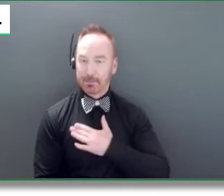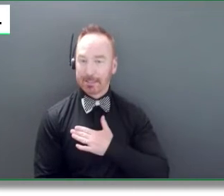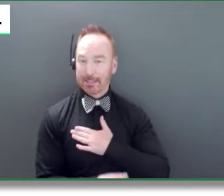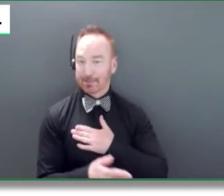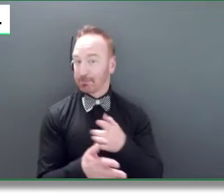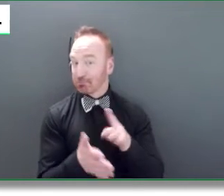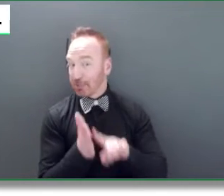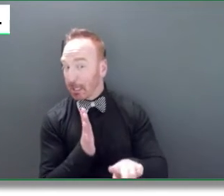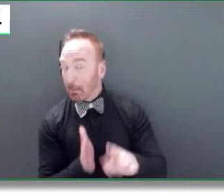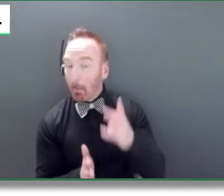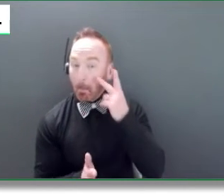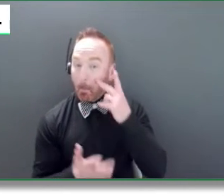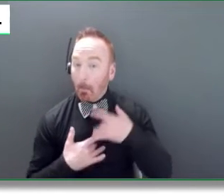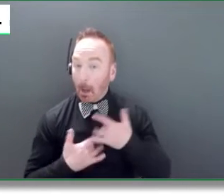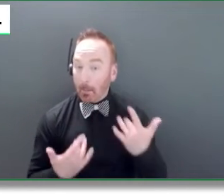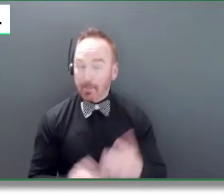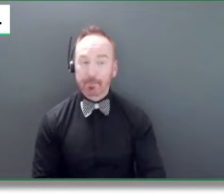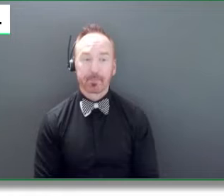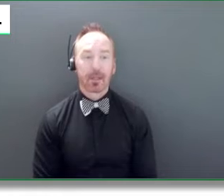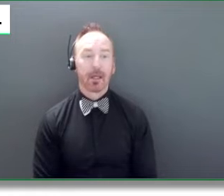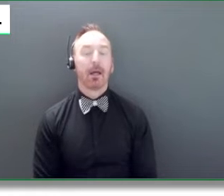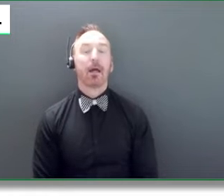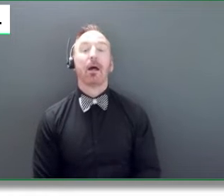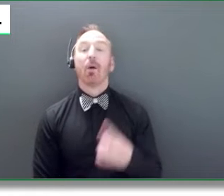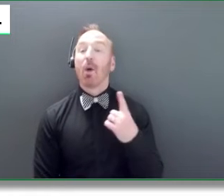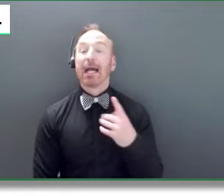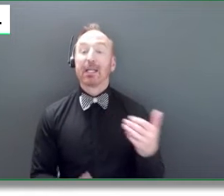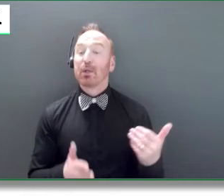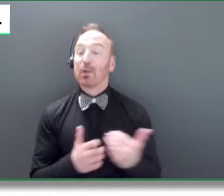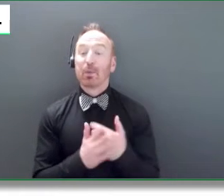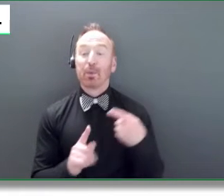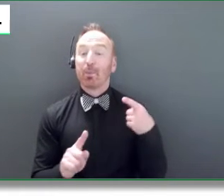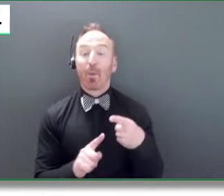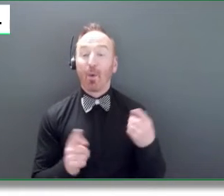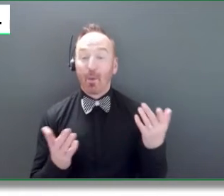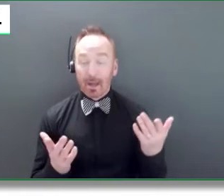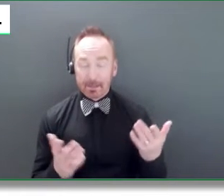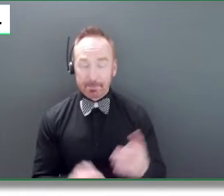The one new point that I wanted to to make was